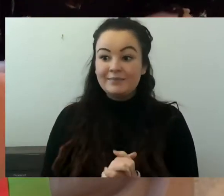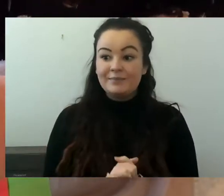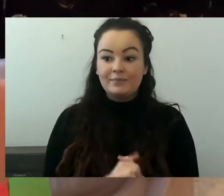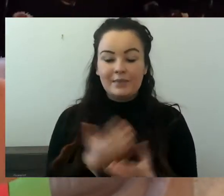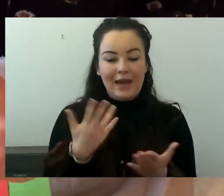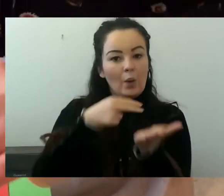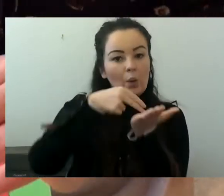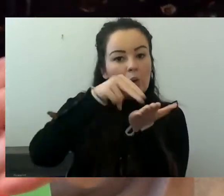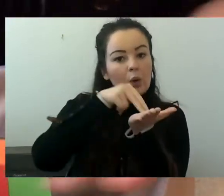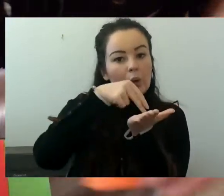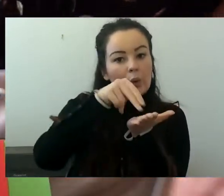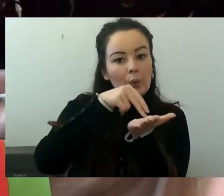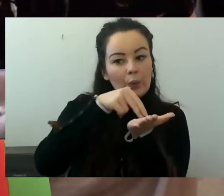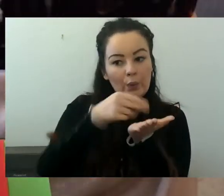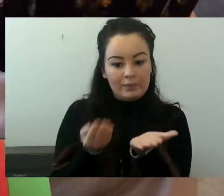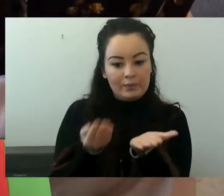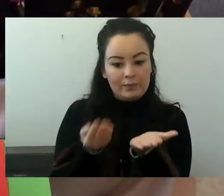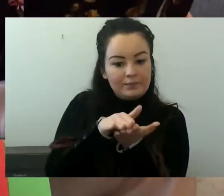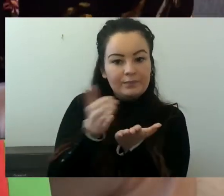and I'm just going to pop a bit of glue on the back